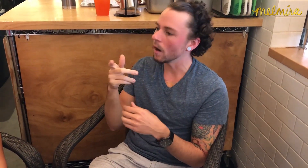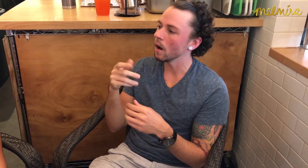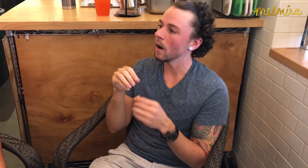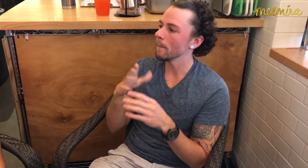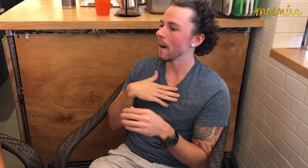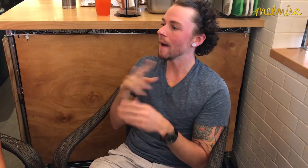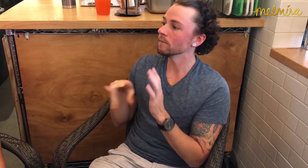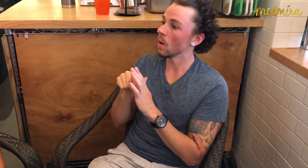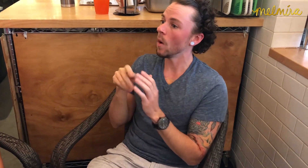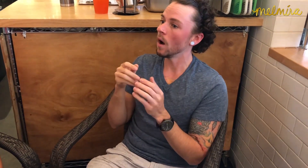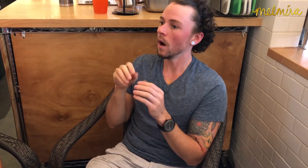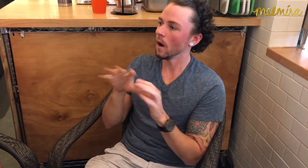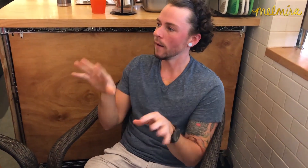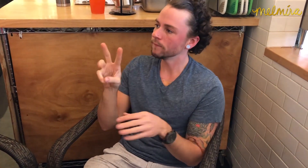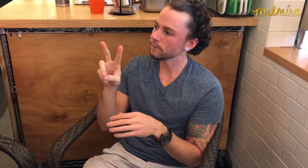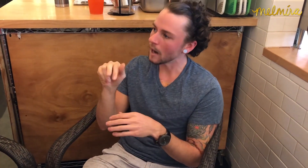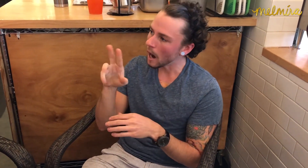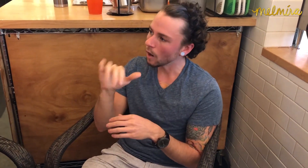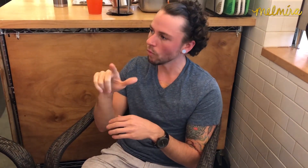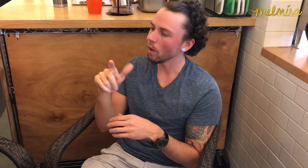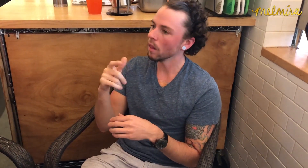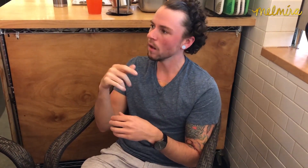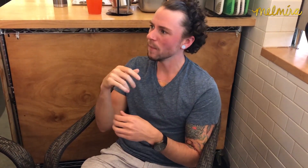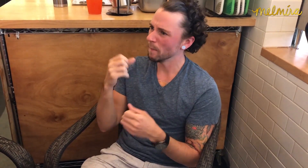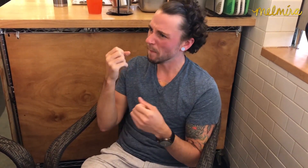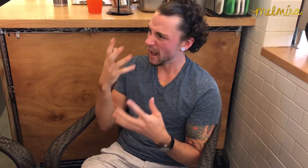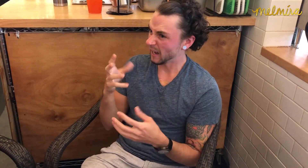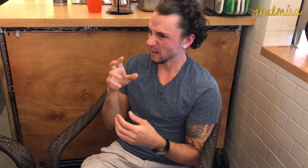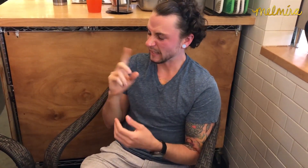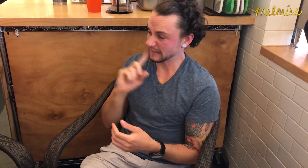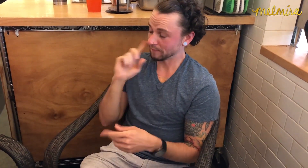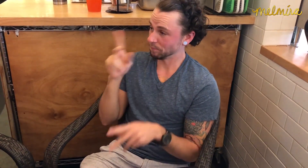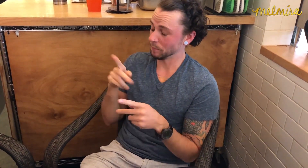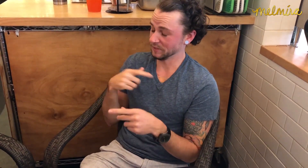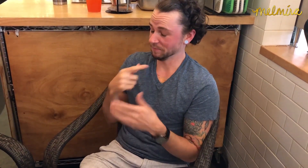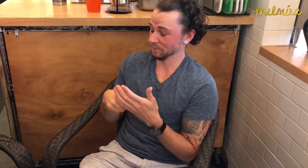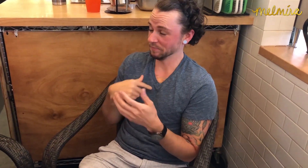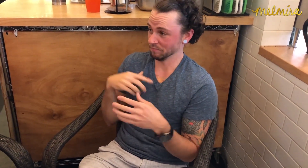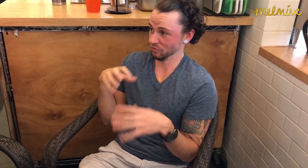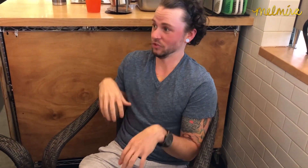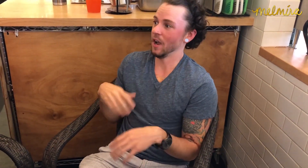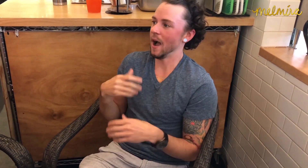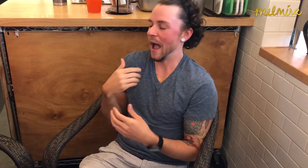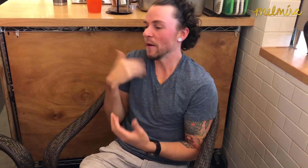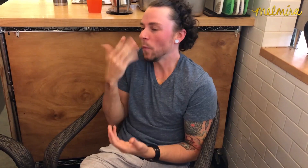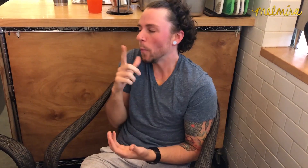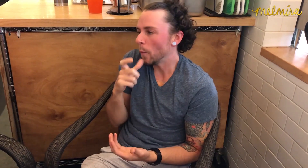On Facebook, where my video has gone viral, many deaf people... sometimes I was shocked.